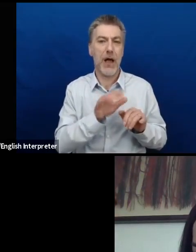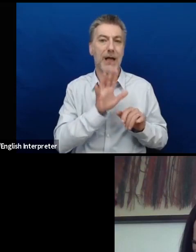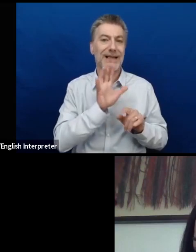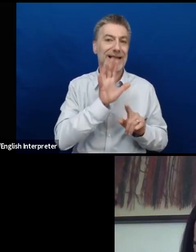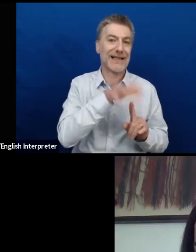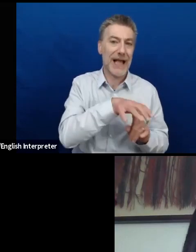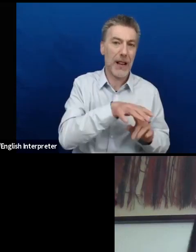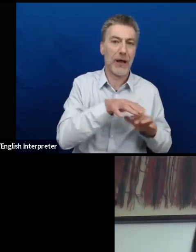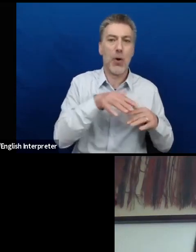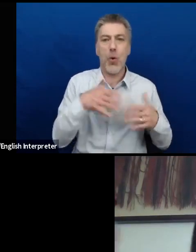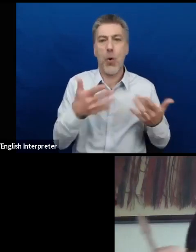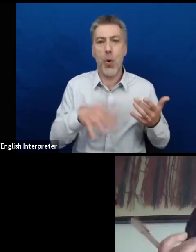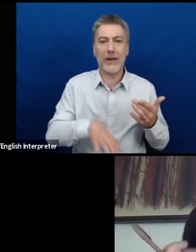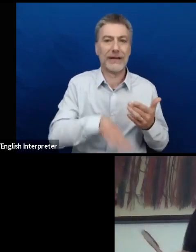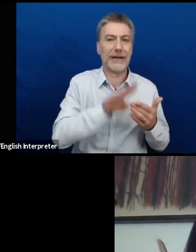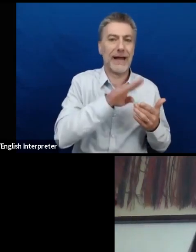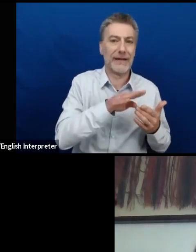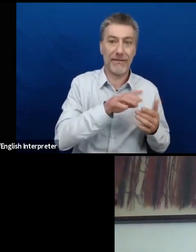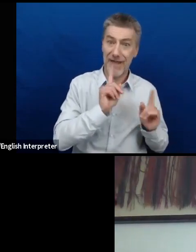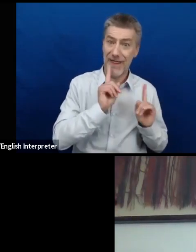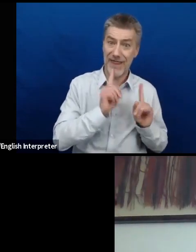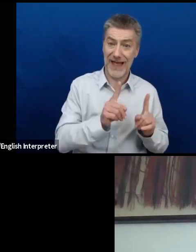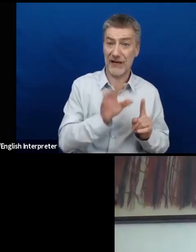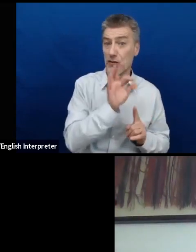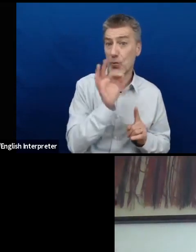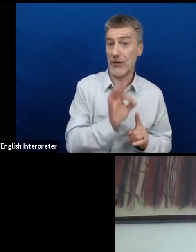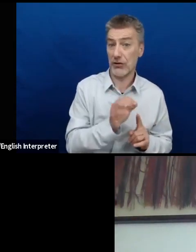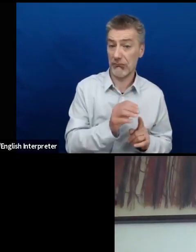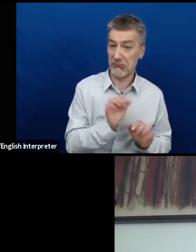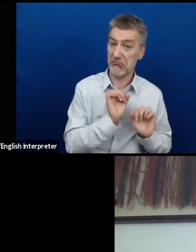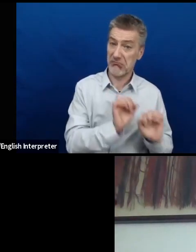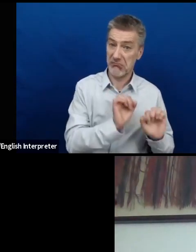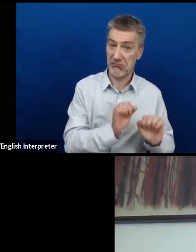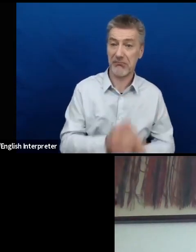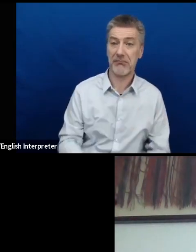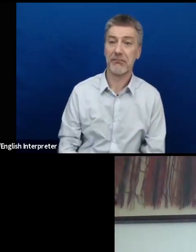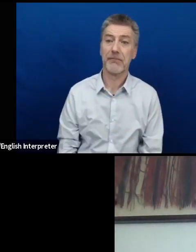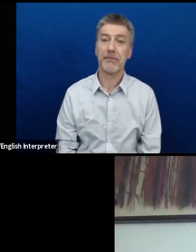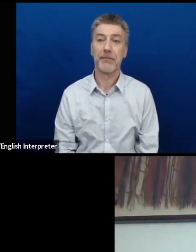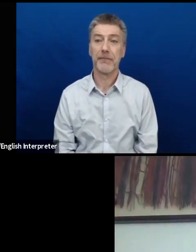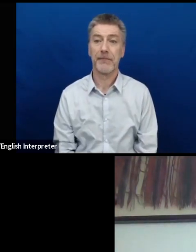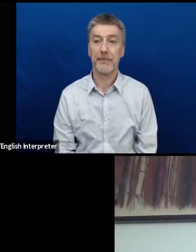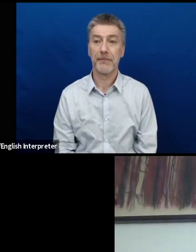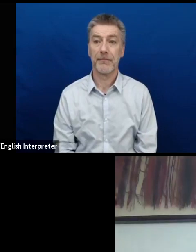question and I'm not sure I can answer that here. I would say the book neither